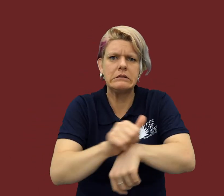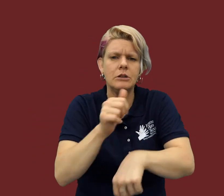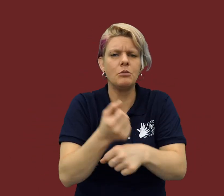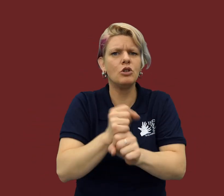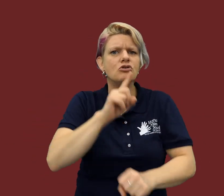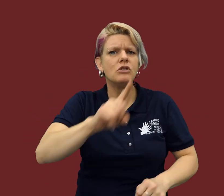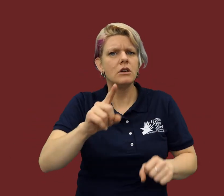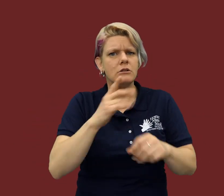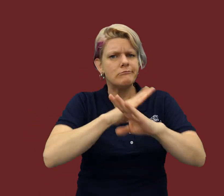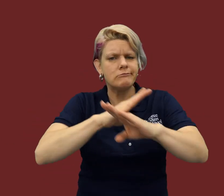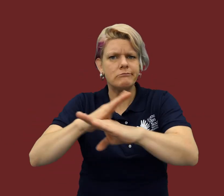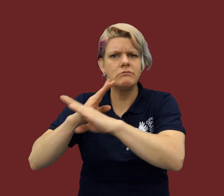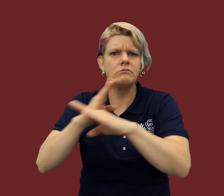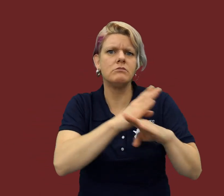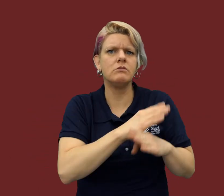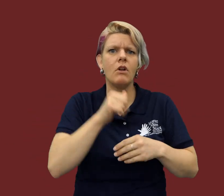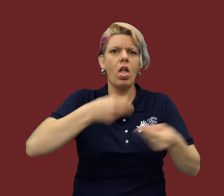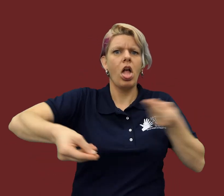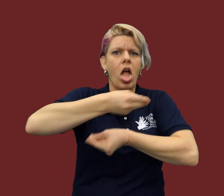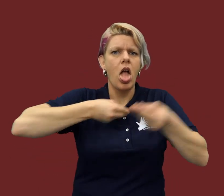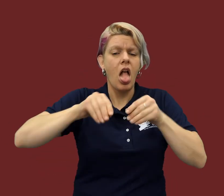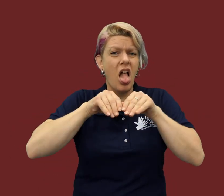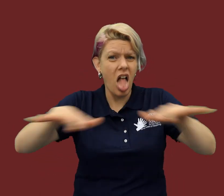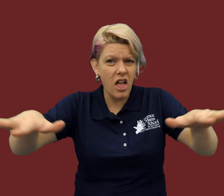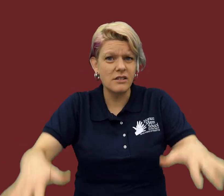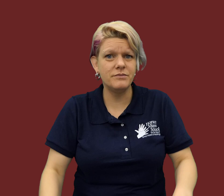as a risk to everyone.